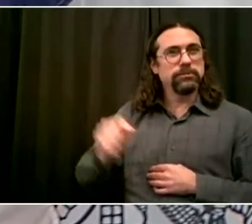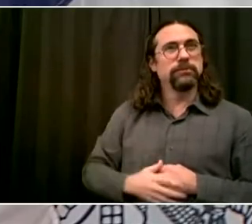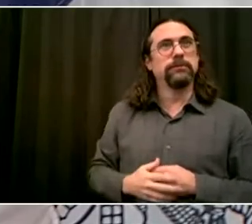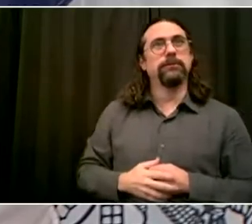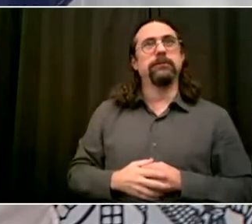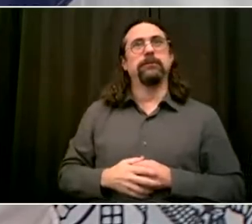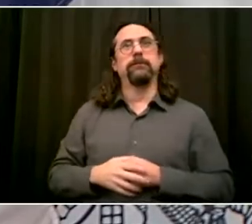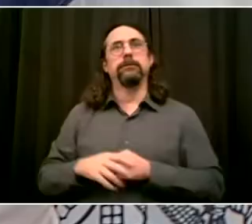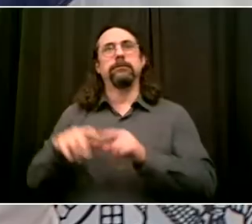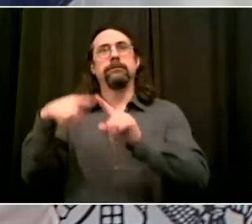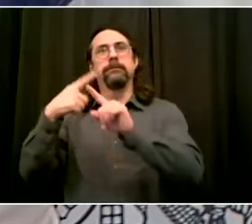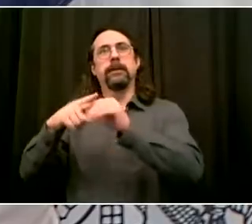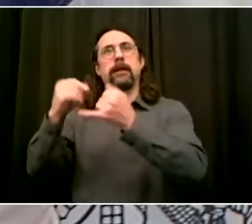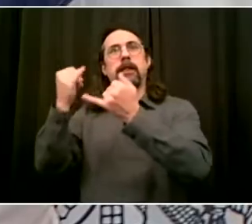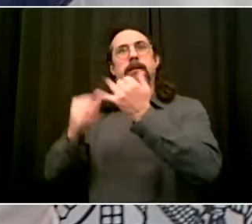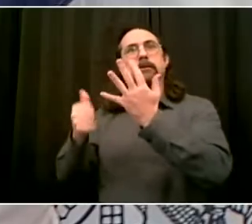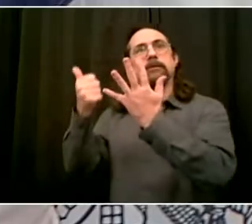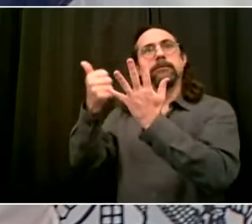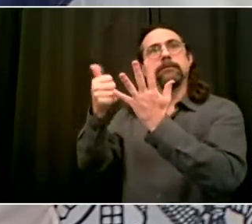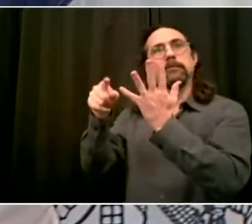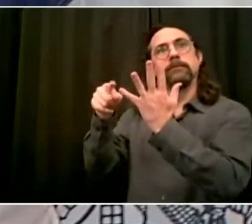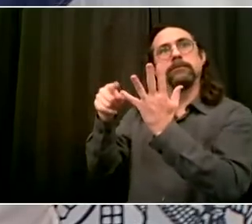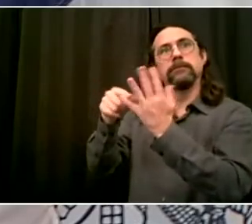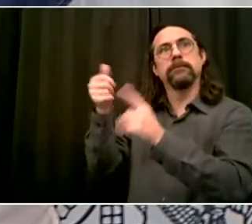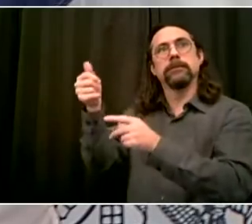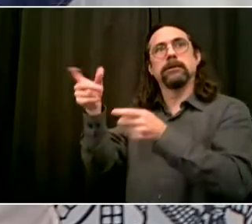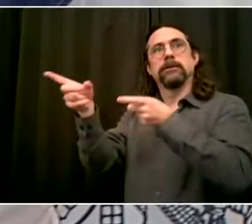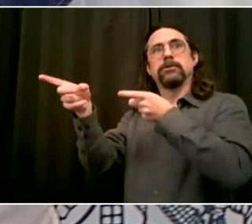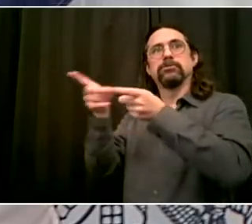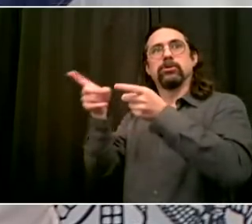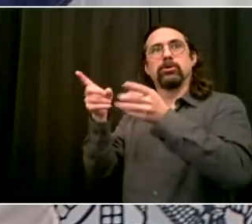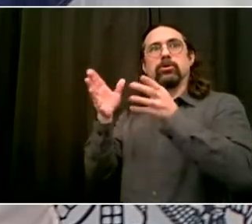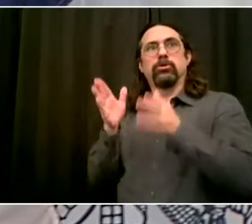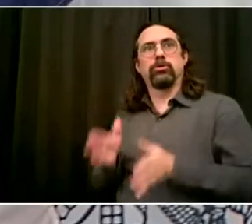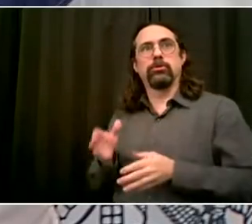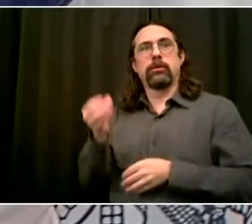BY JAMES PADGETT, BY DR. MITCH